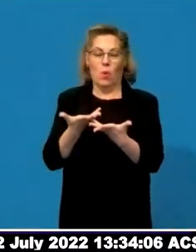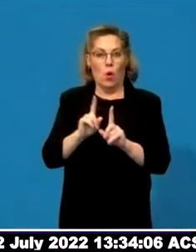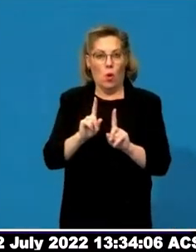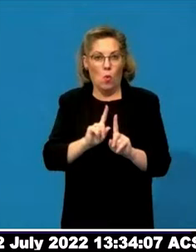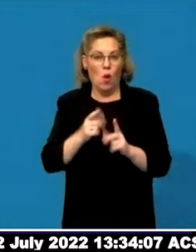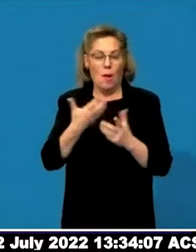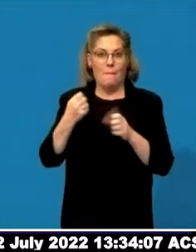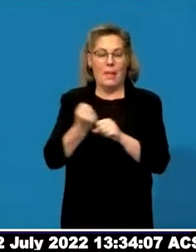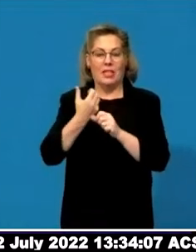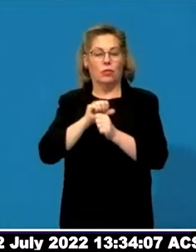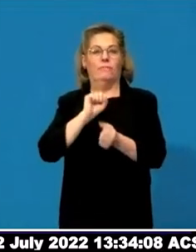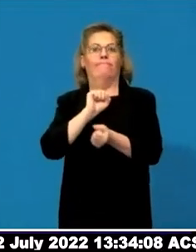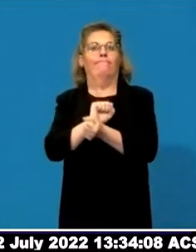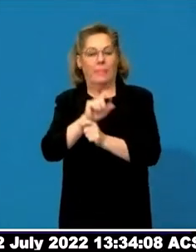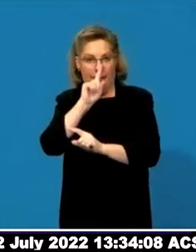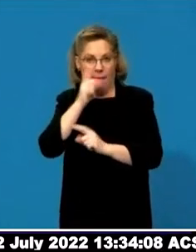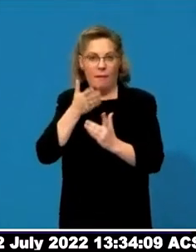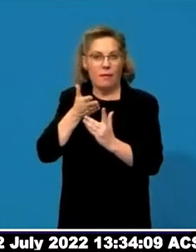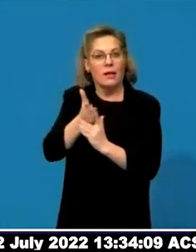You've raised some difficulties in your statement